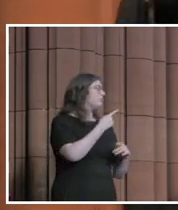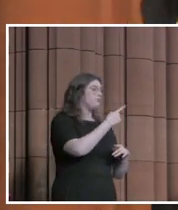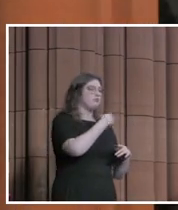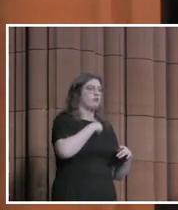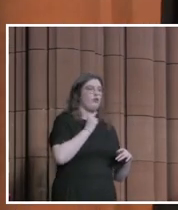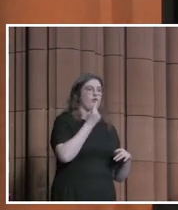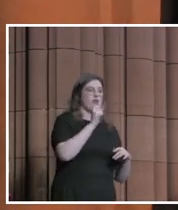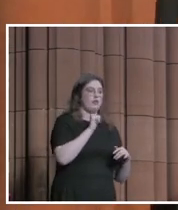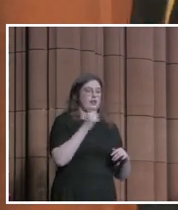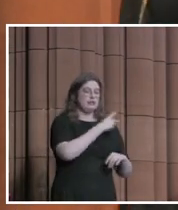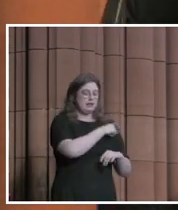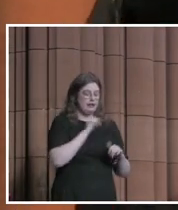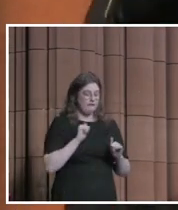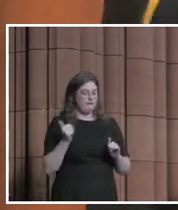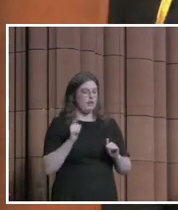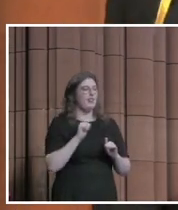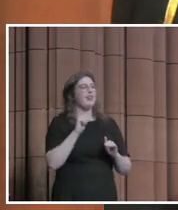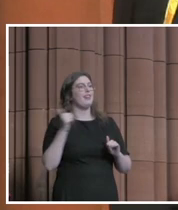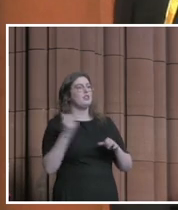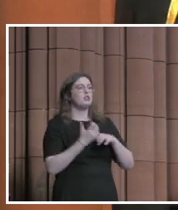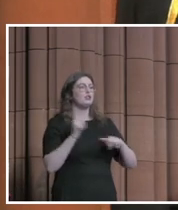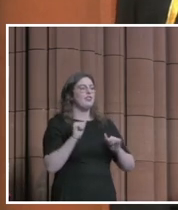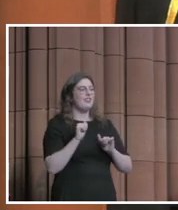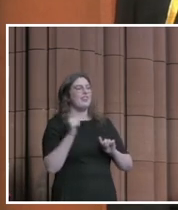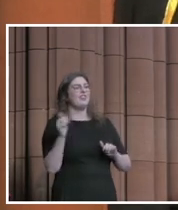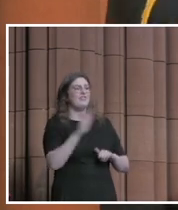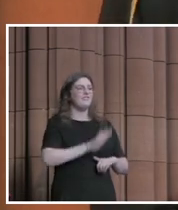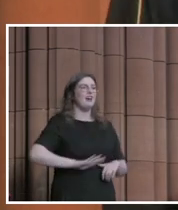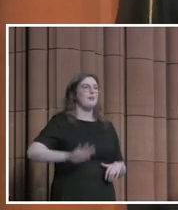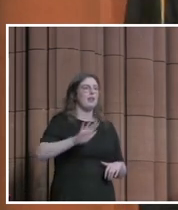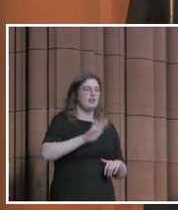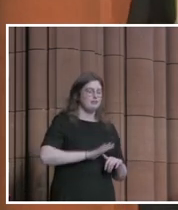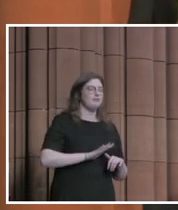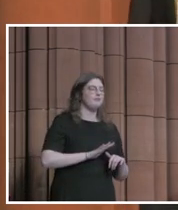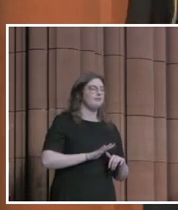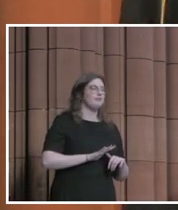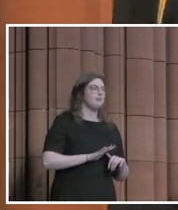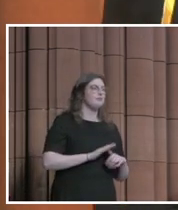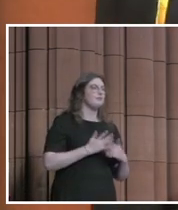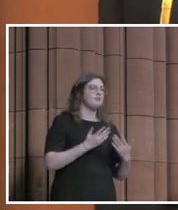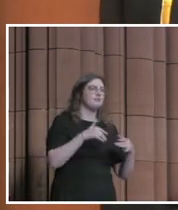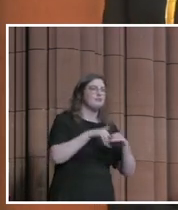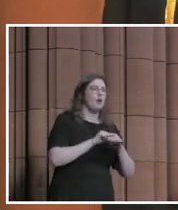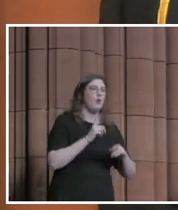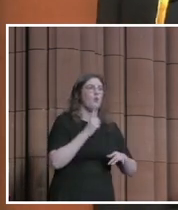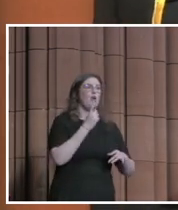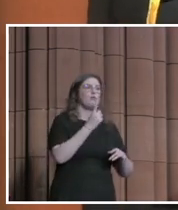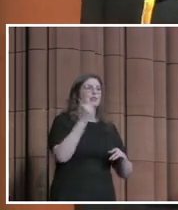Our graduates leave, and then we invite our family to leave always part of that one academic procession.